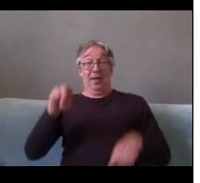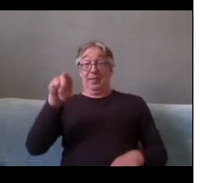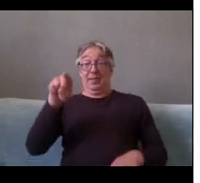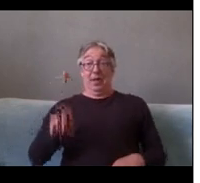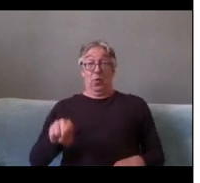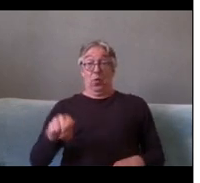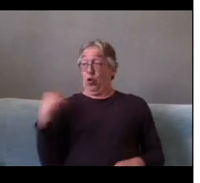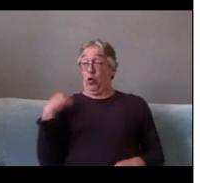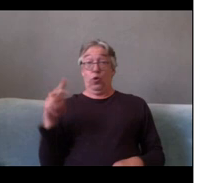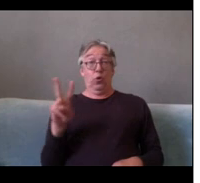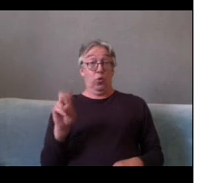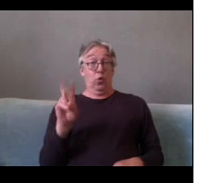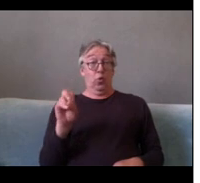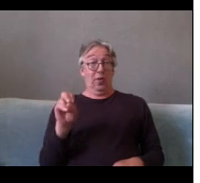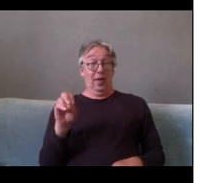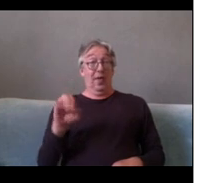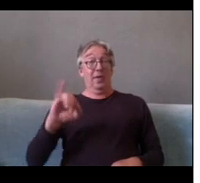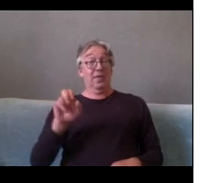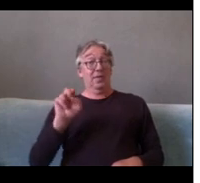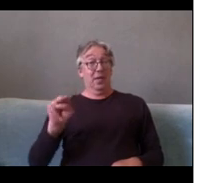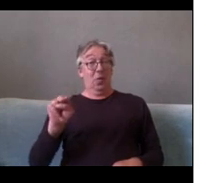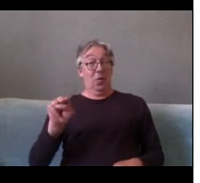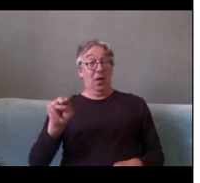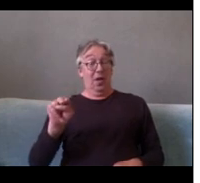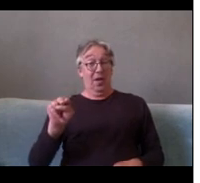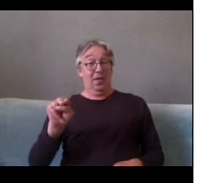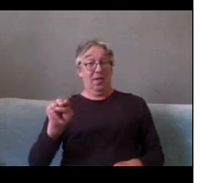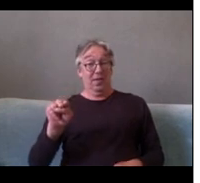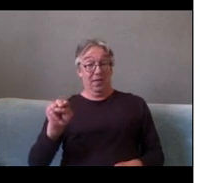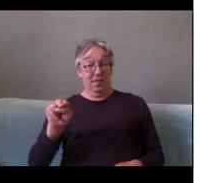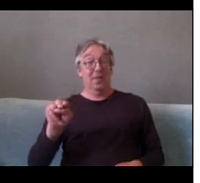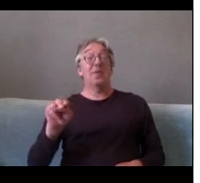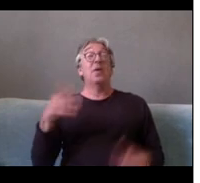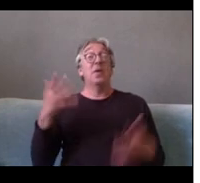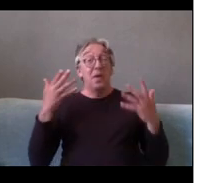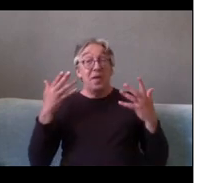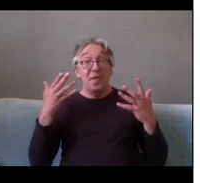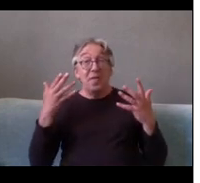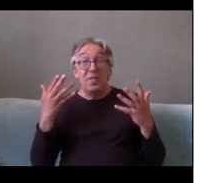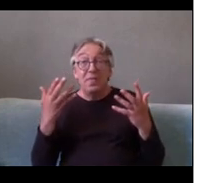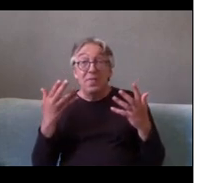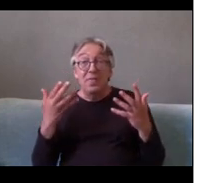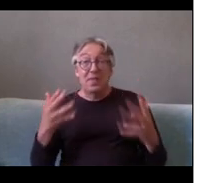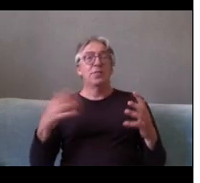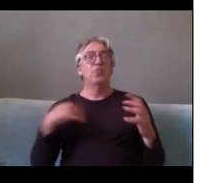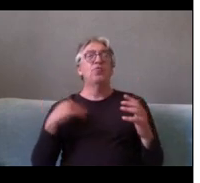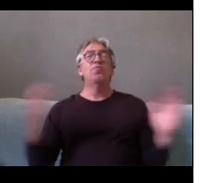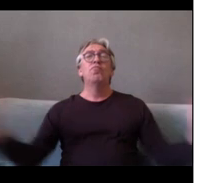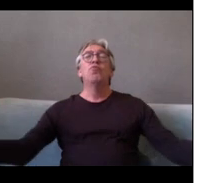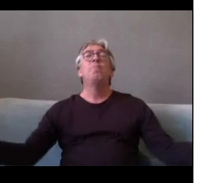supported by Leonard Chesire and the main objective was to involve